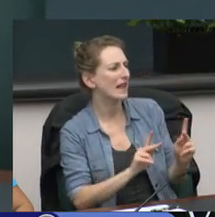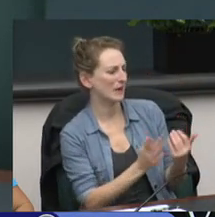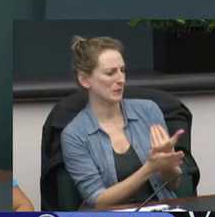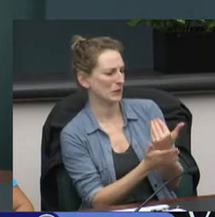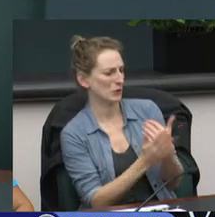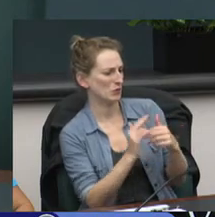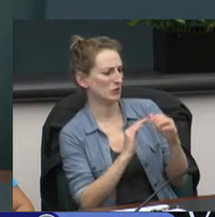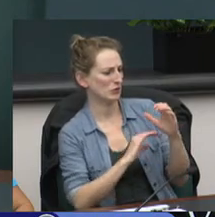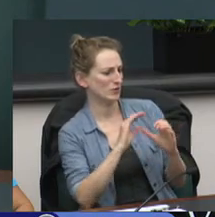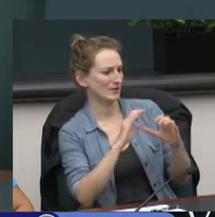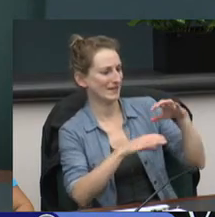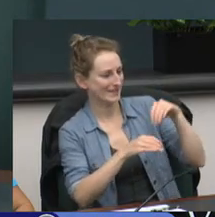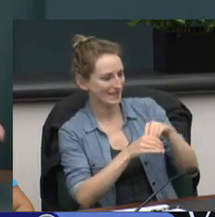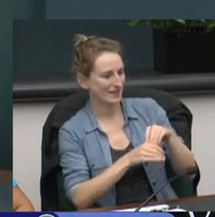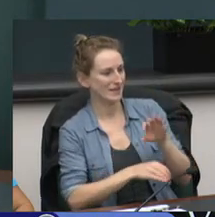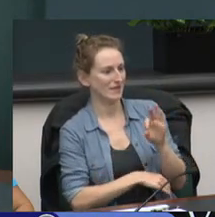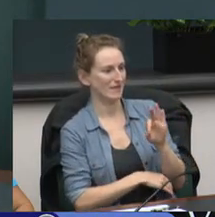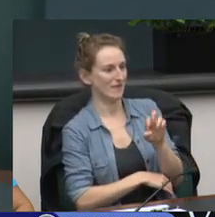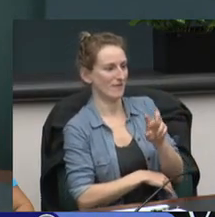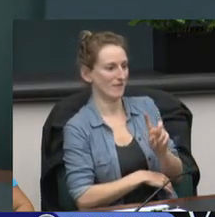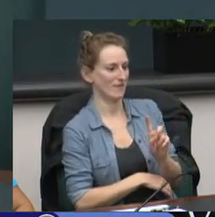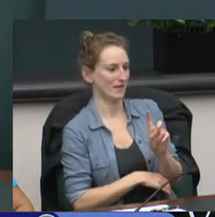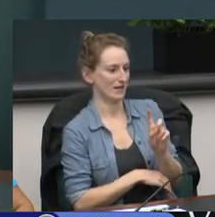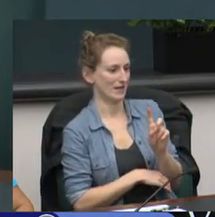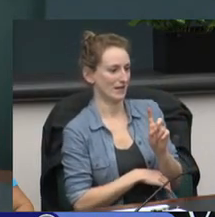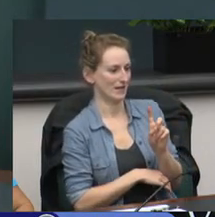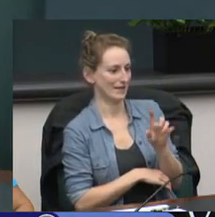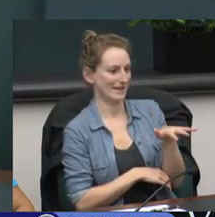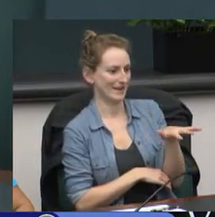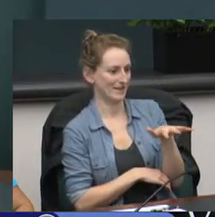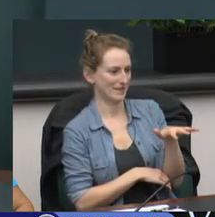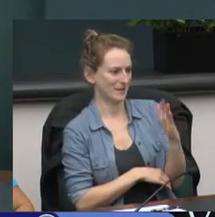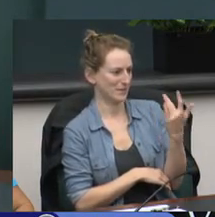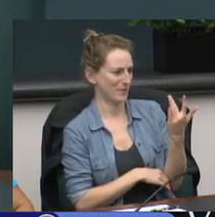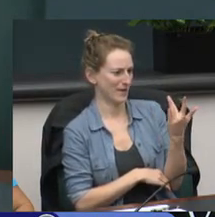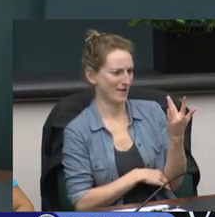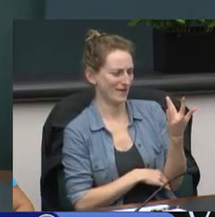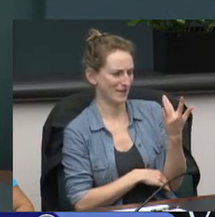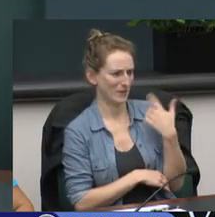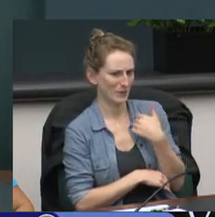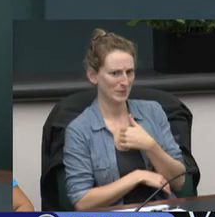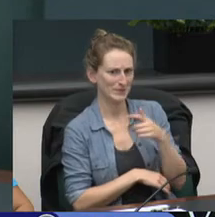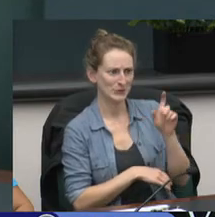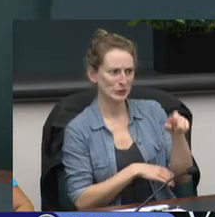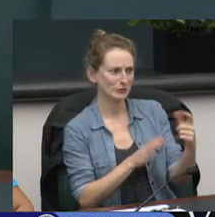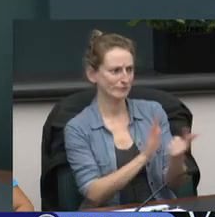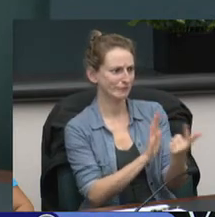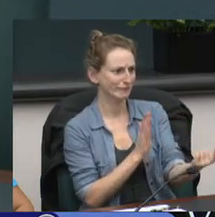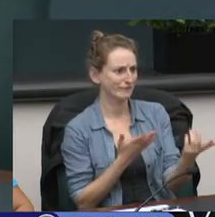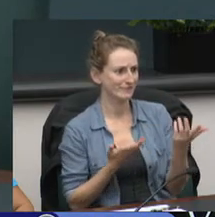you know it doesn't make sense to allow that especially with climate change it's